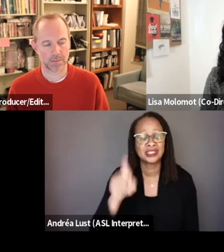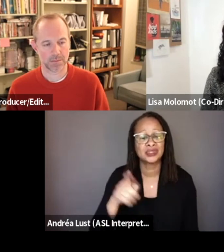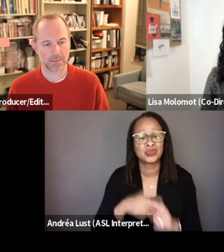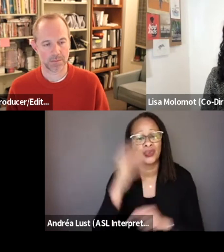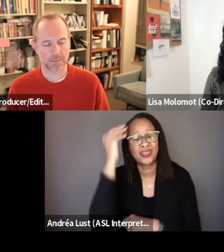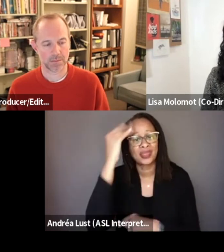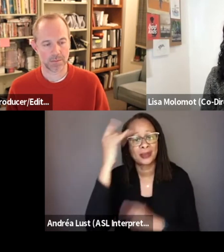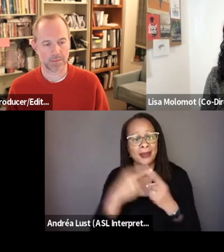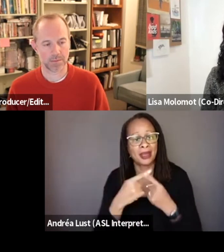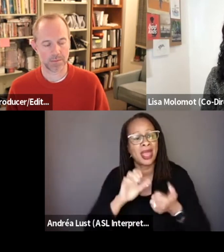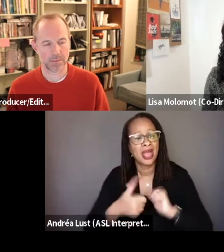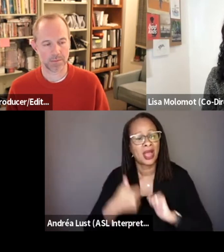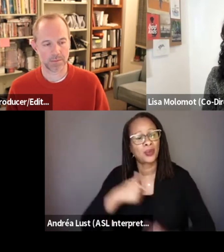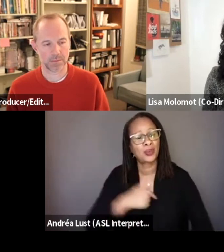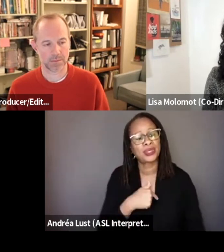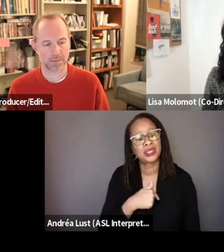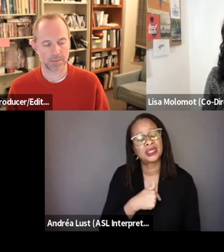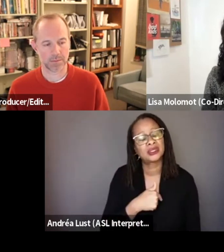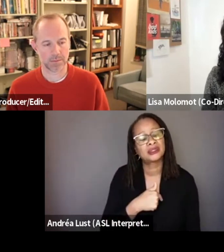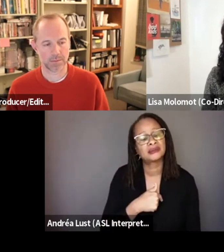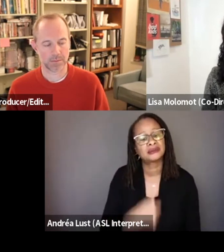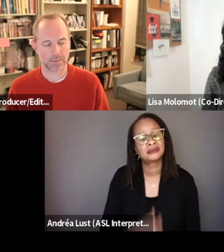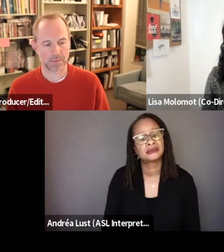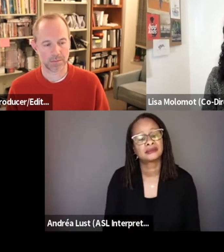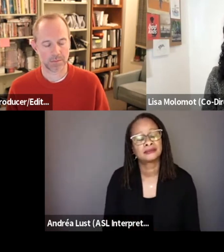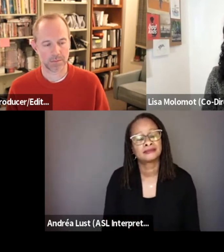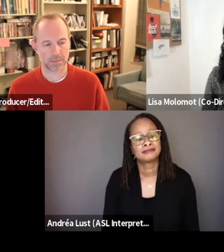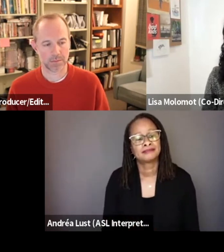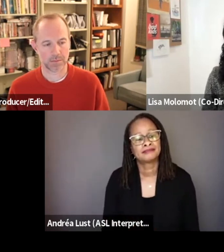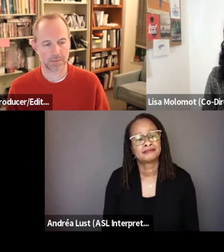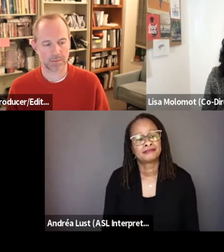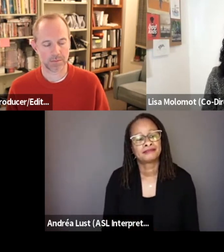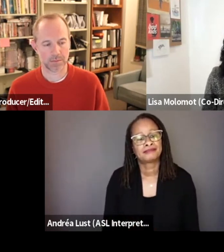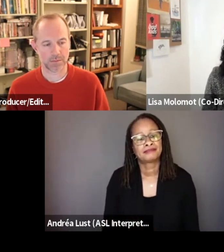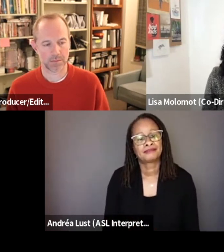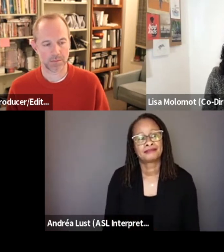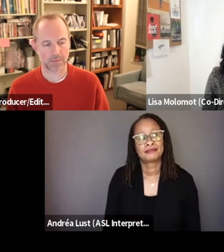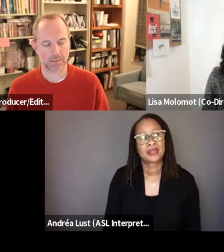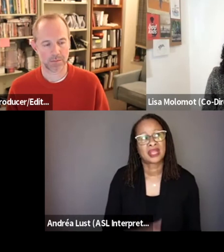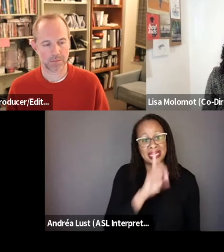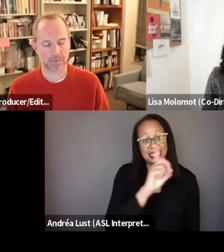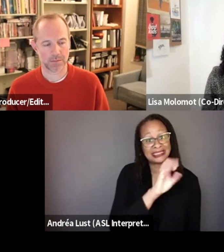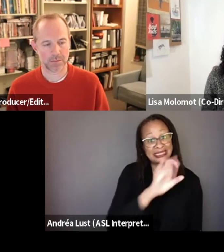how we deal, think and talk about immigration in this country.